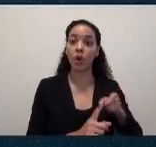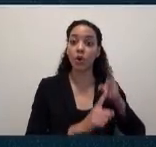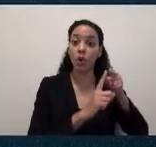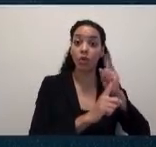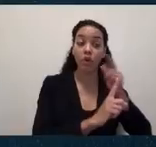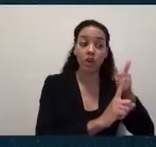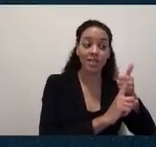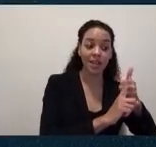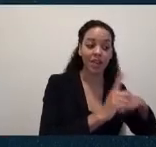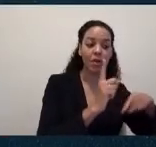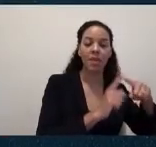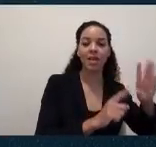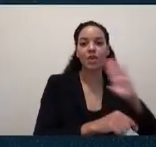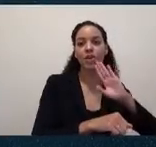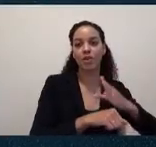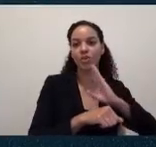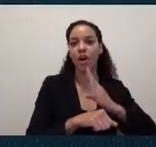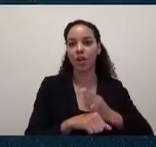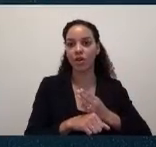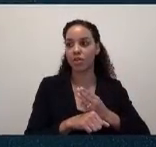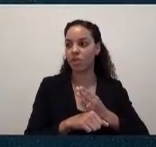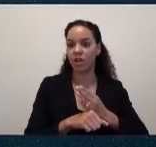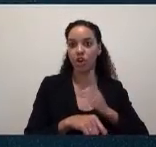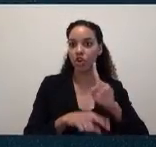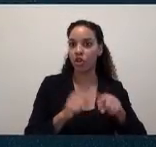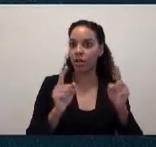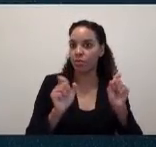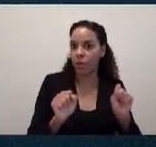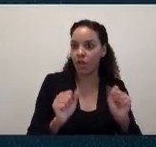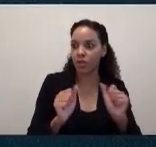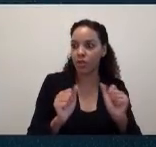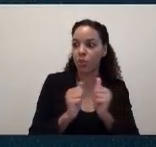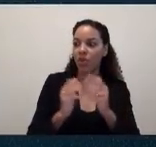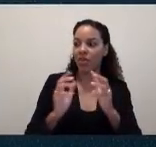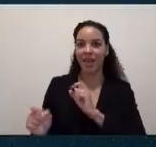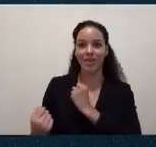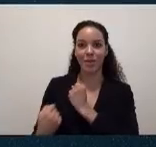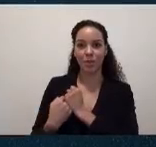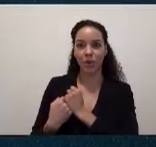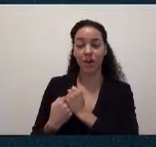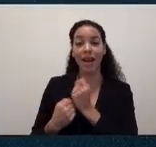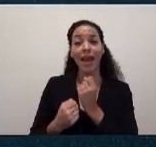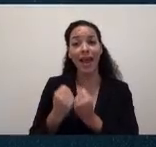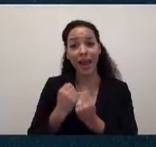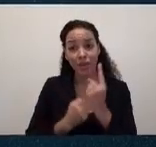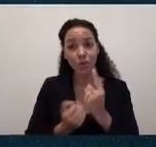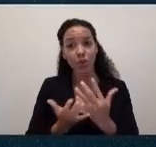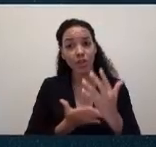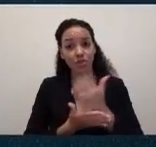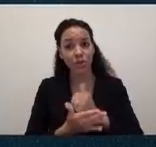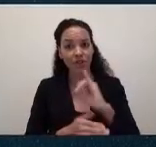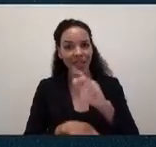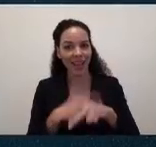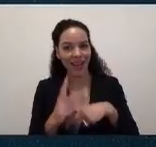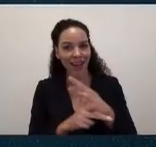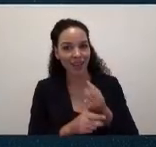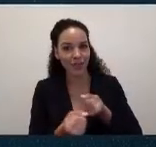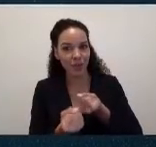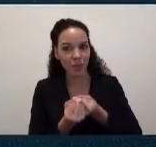everyone deserves that kind of support. And everyone deserves the kind of respect